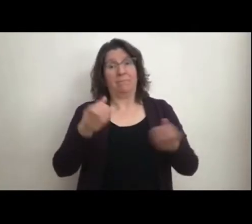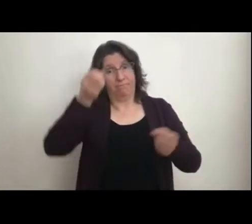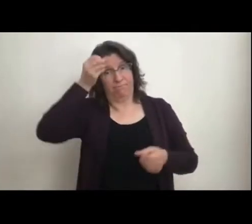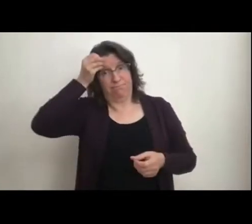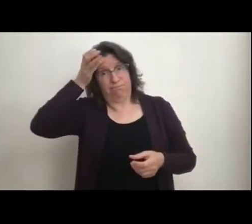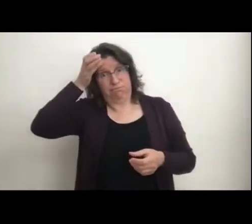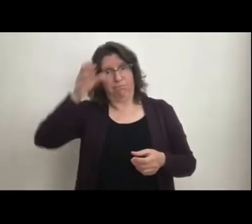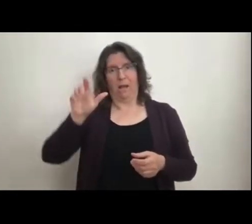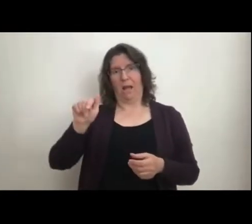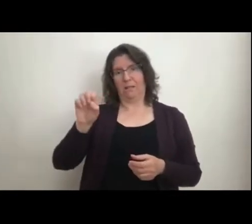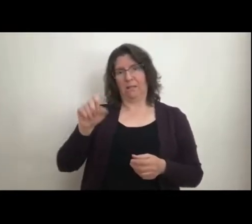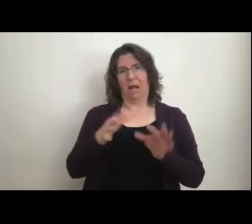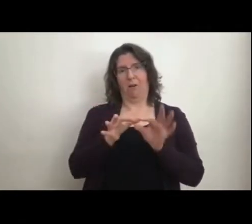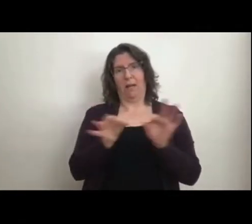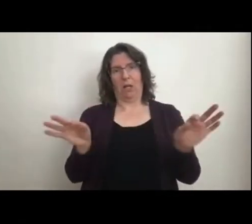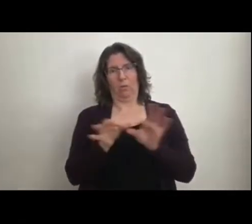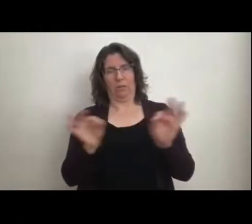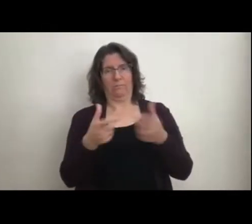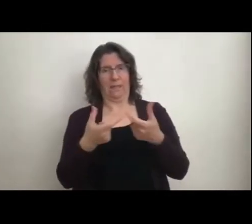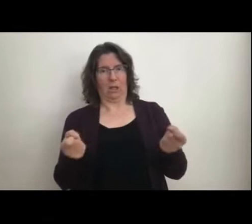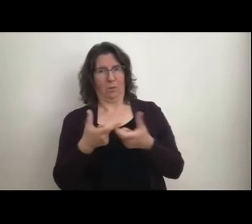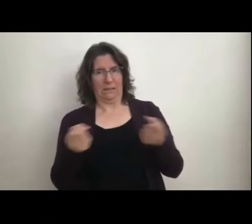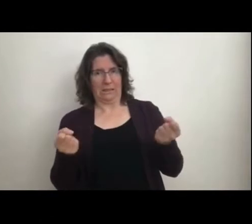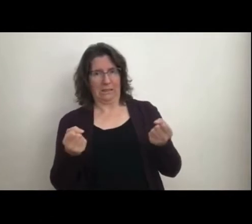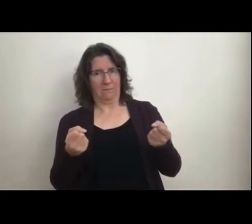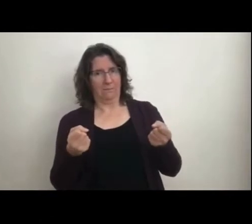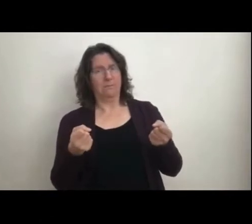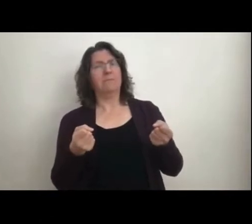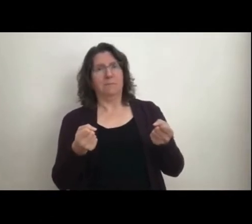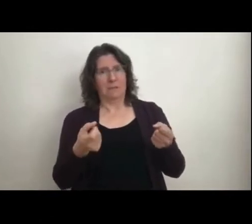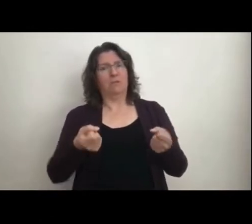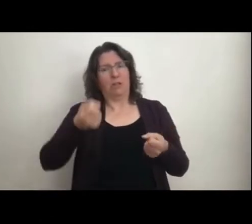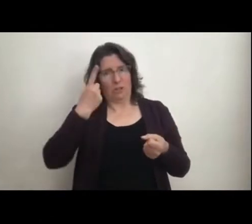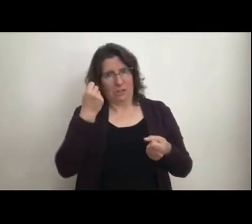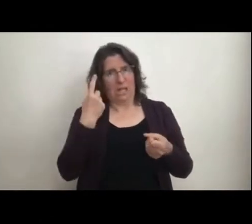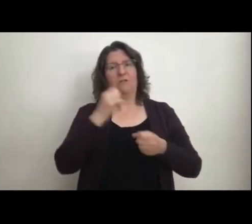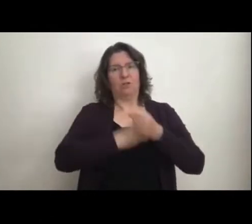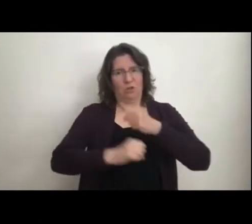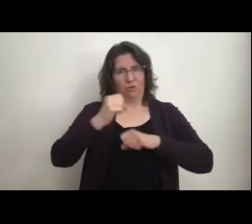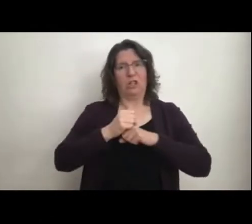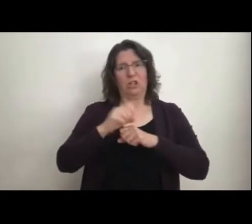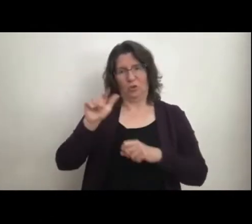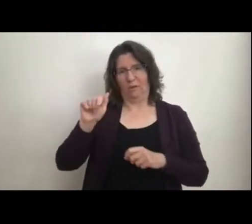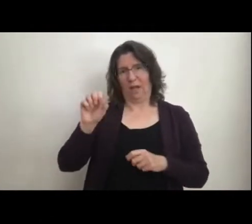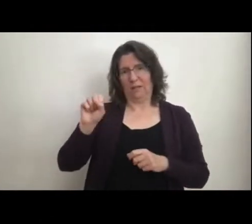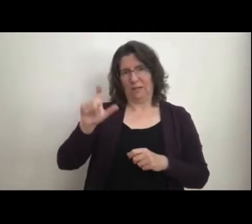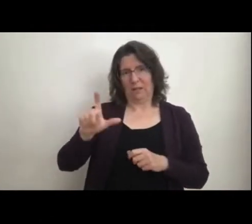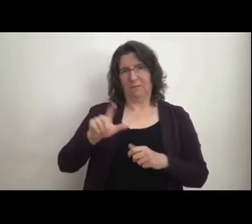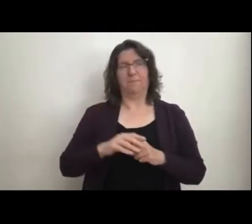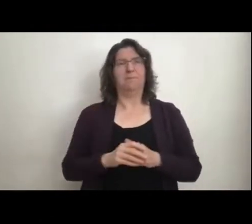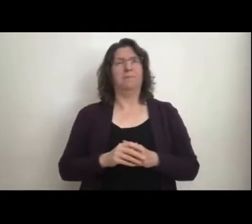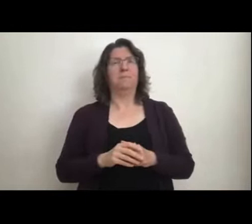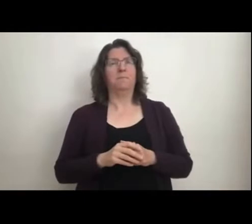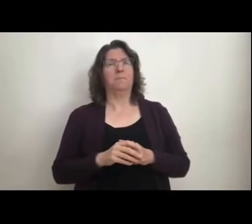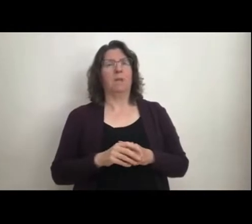First and foremost the instructor must have an academic understanding of the linguistic structure of ASL.